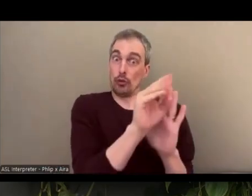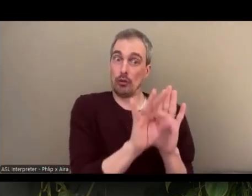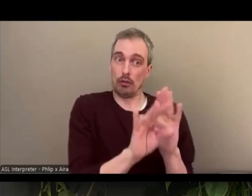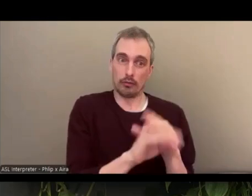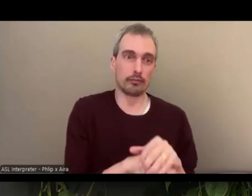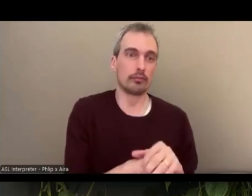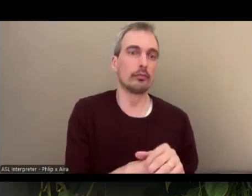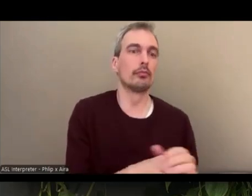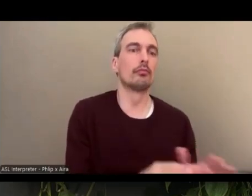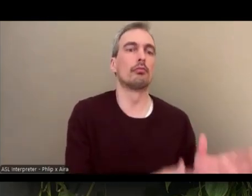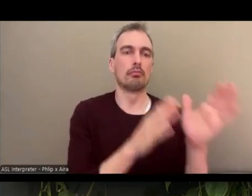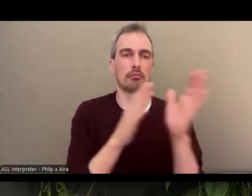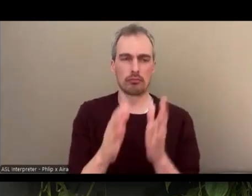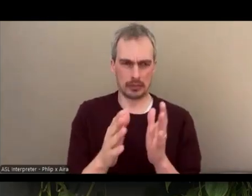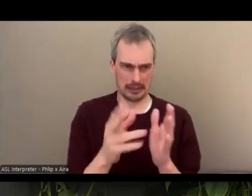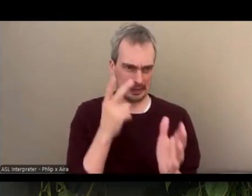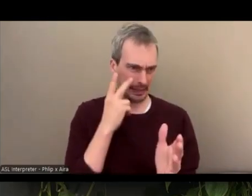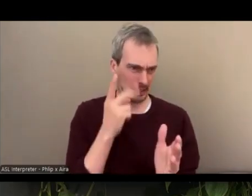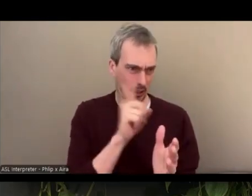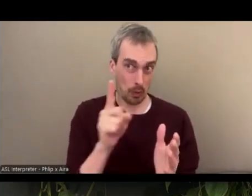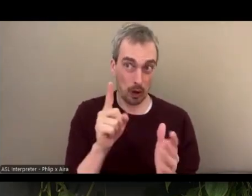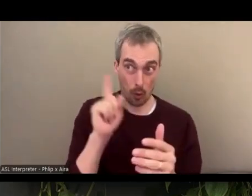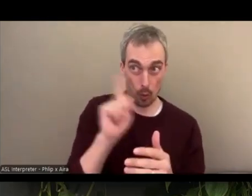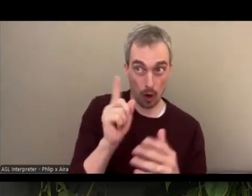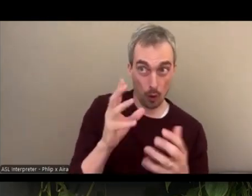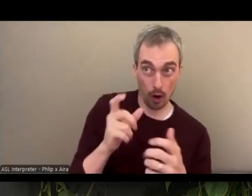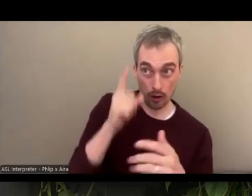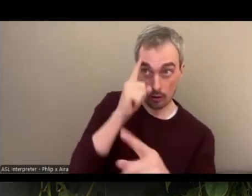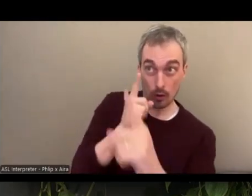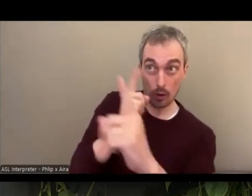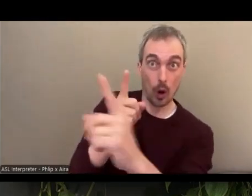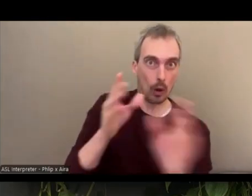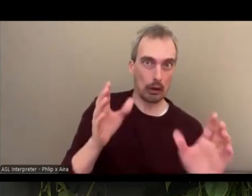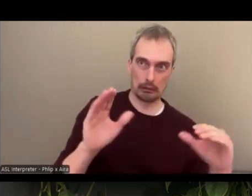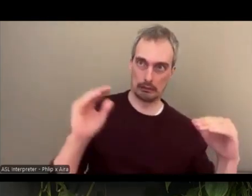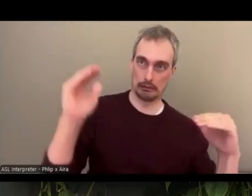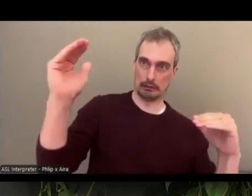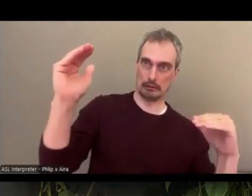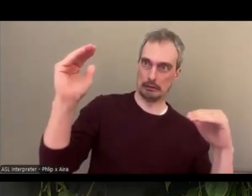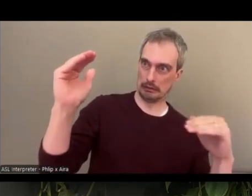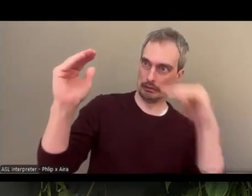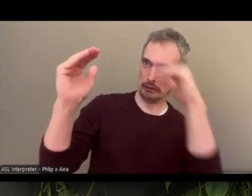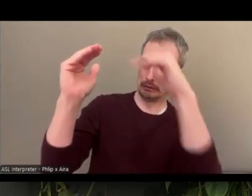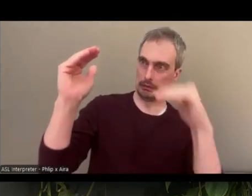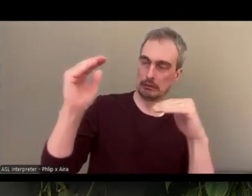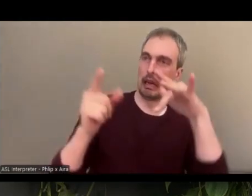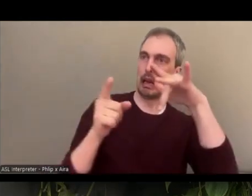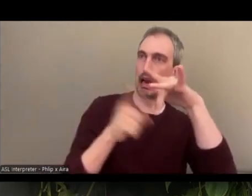the current stage and the next stage, and then develop a plan to move from the current stage to the next stage.